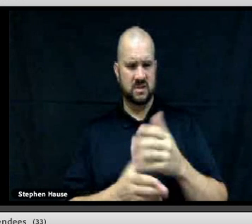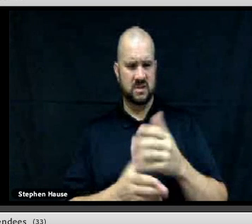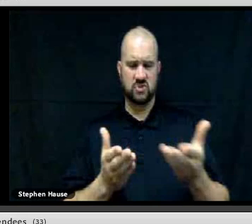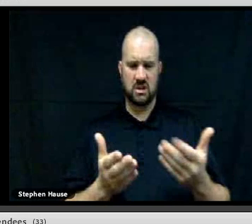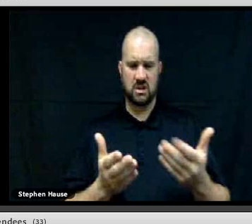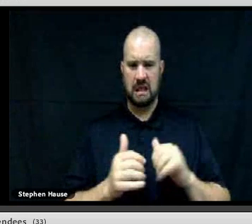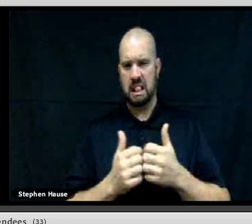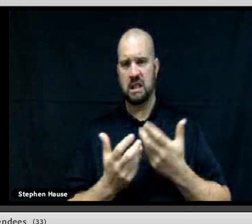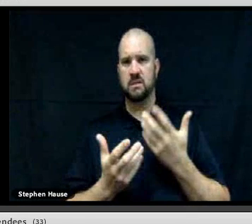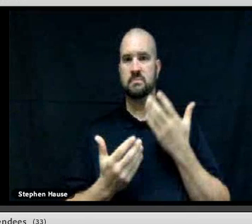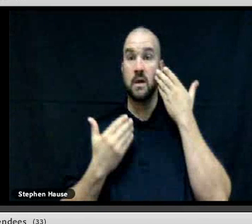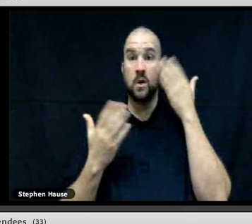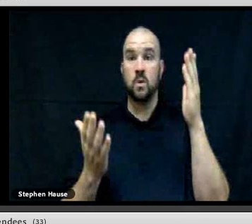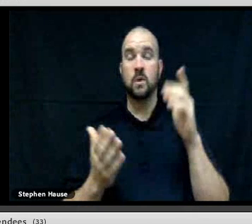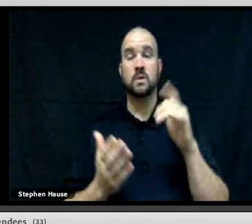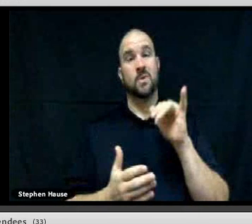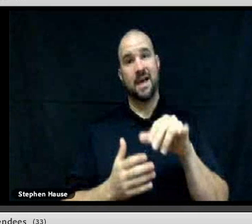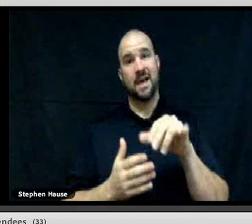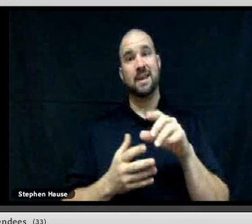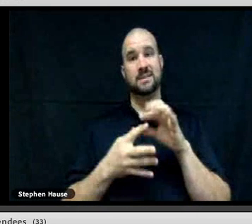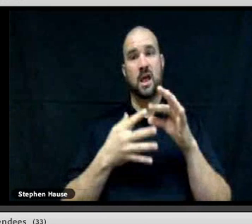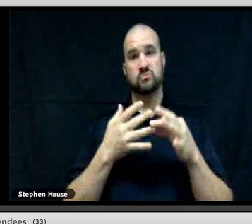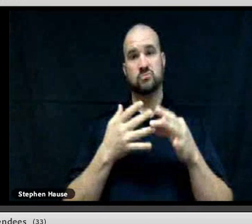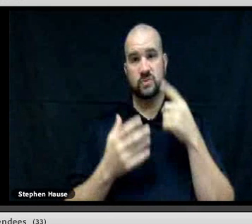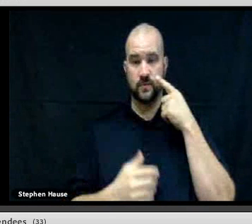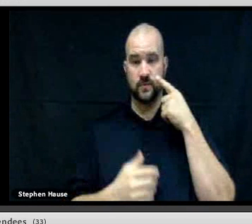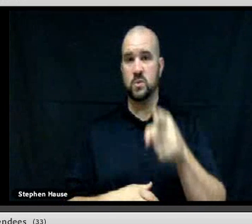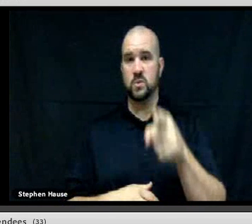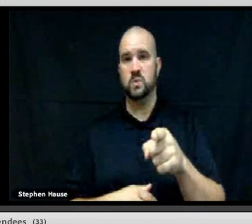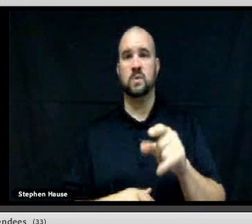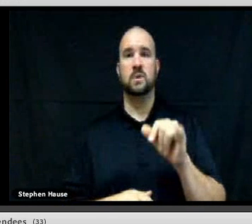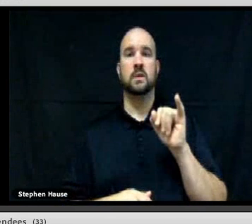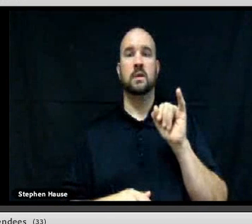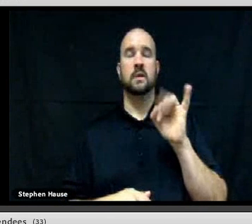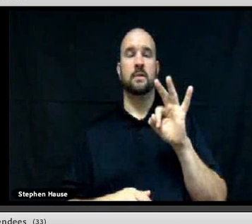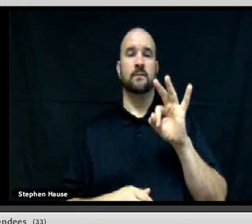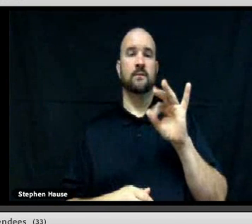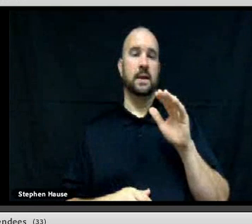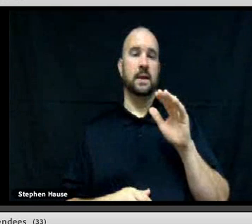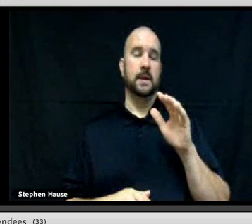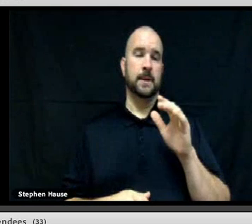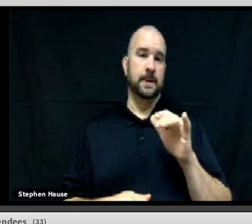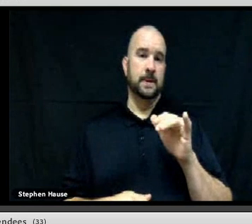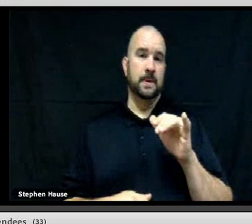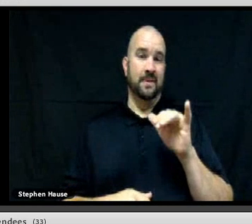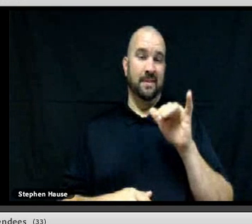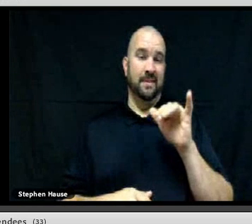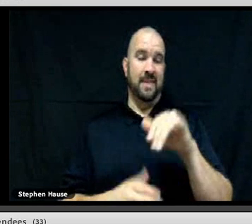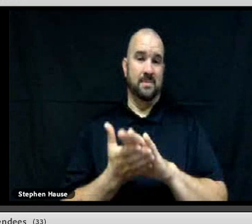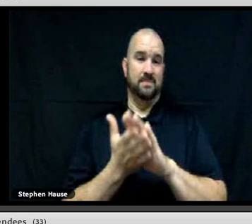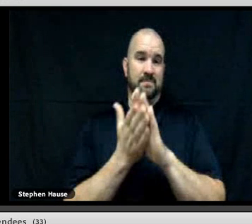if, um, when that becomes -- when that becomes a requirement for DPLA and you haven't had the opportunity to evaluate